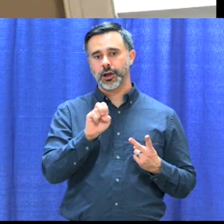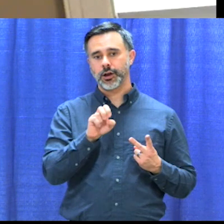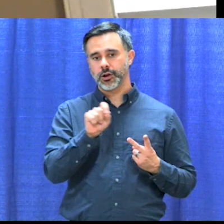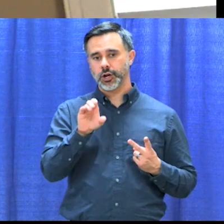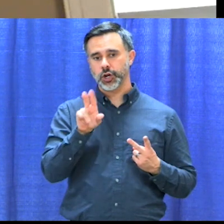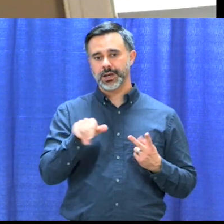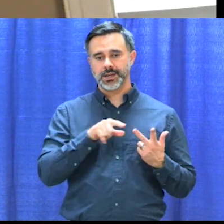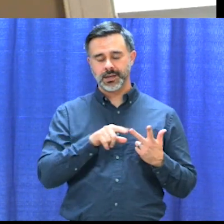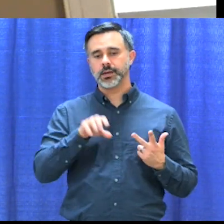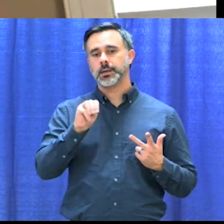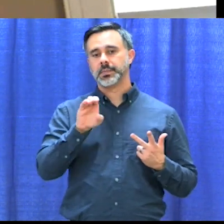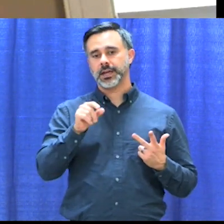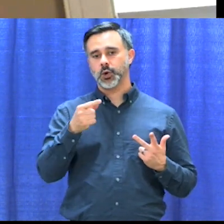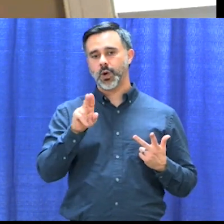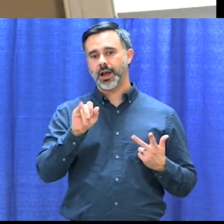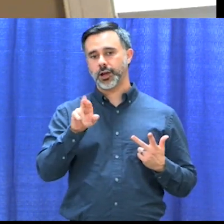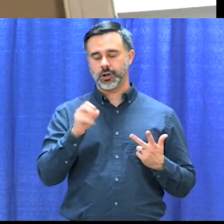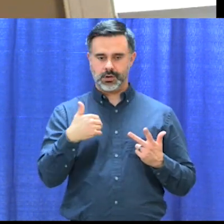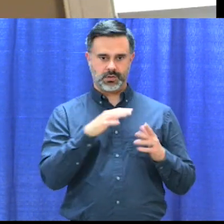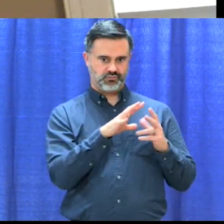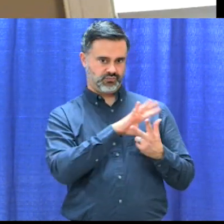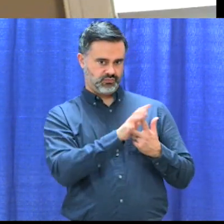to a subcommittee on rural technology.